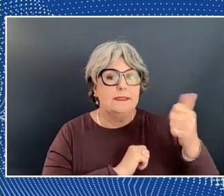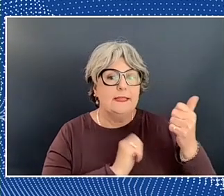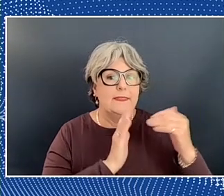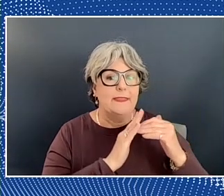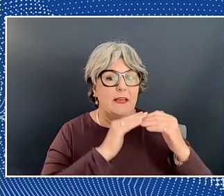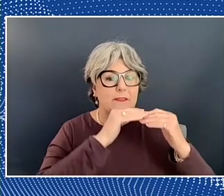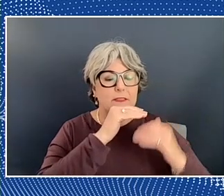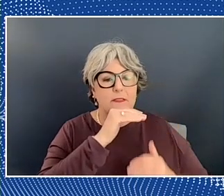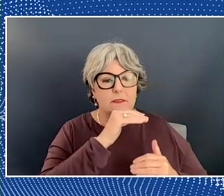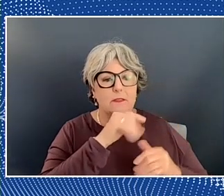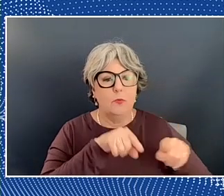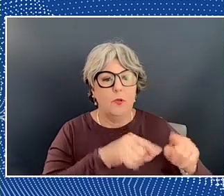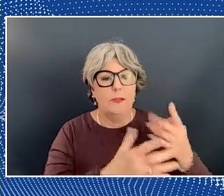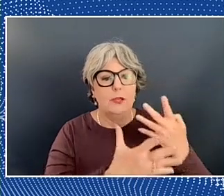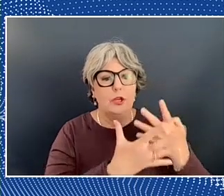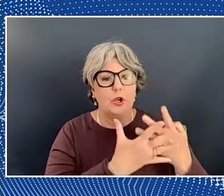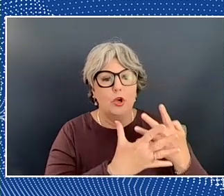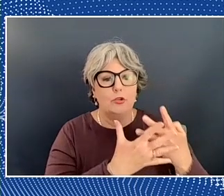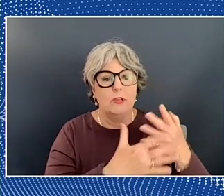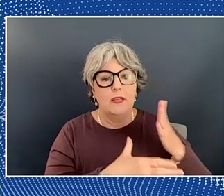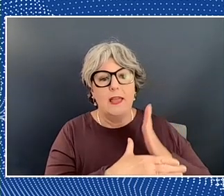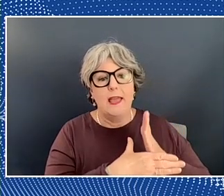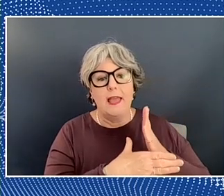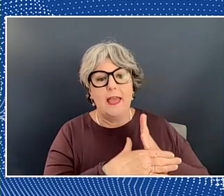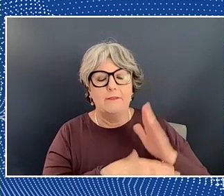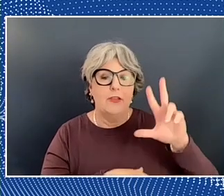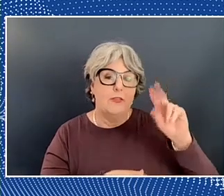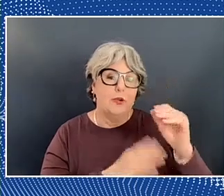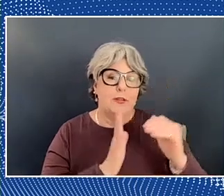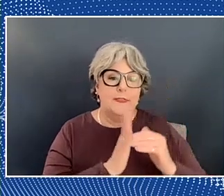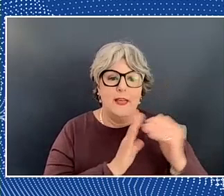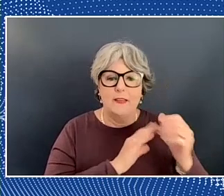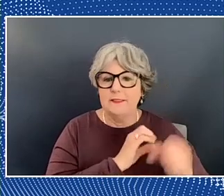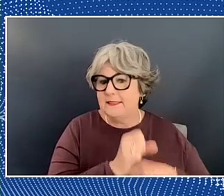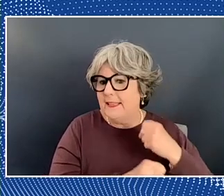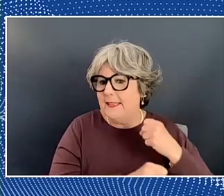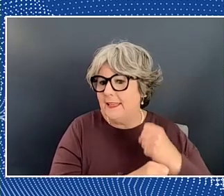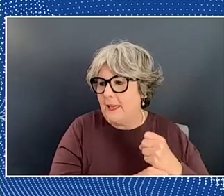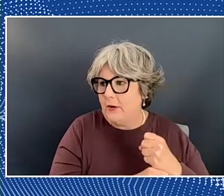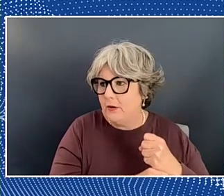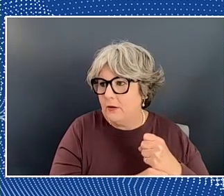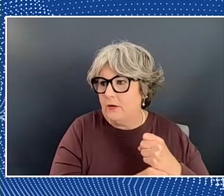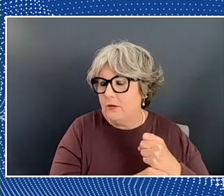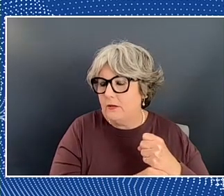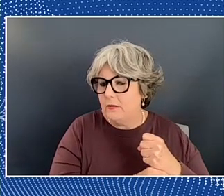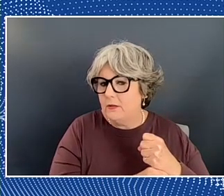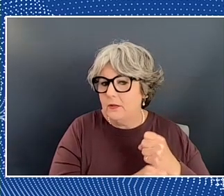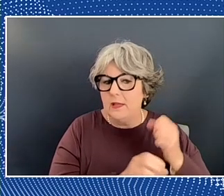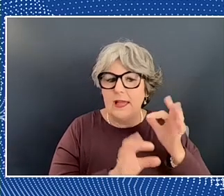incarceration itself averages, you know, $30,000 a year. So I think we want to look at, you know, simple justice reinvestment would be to